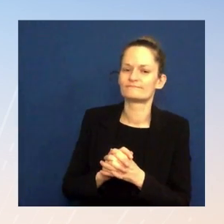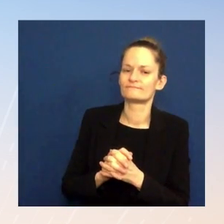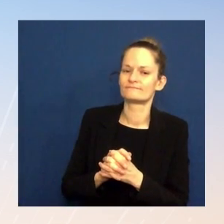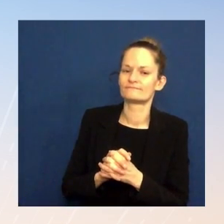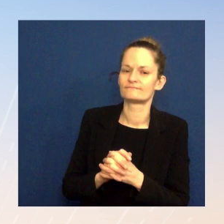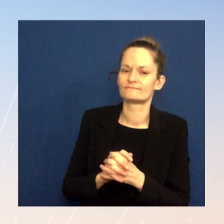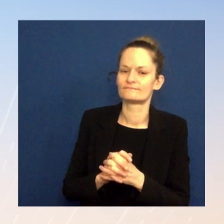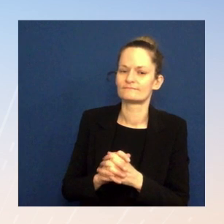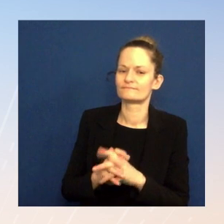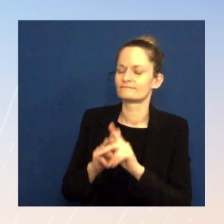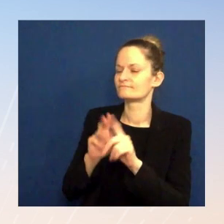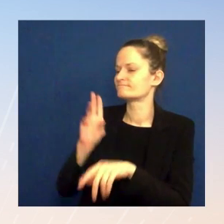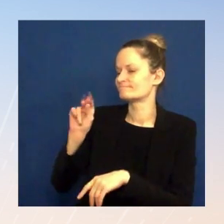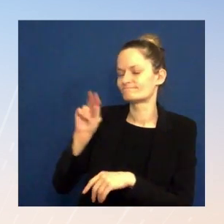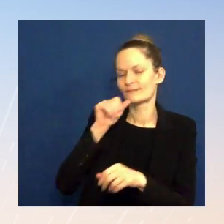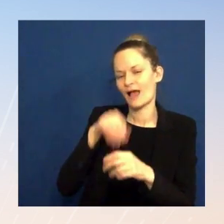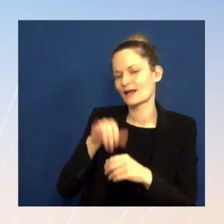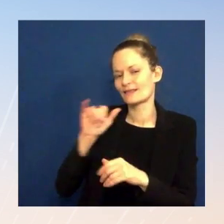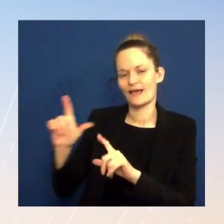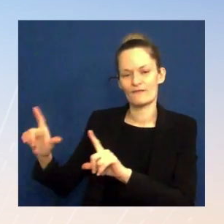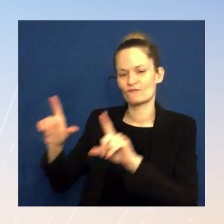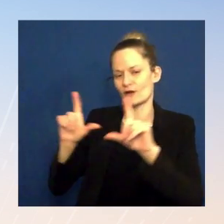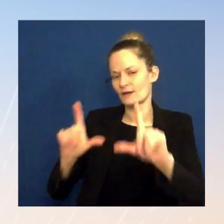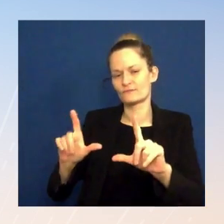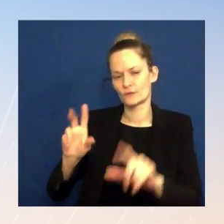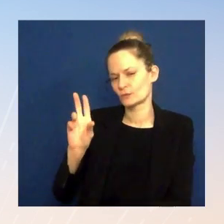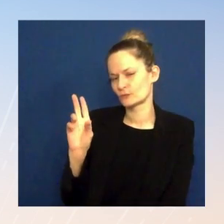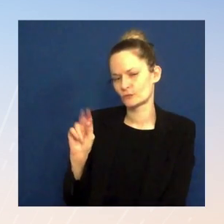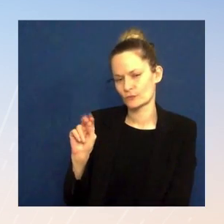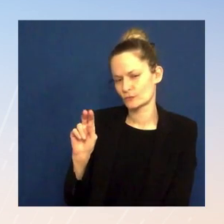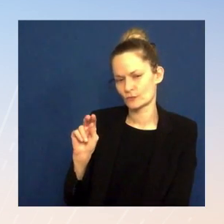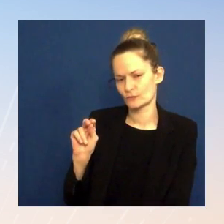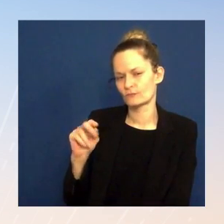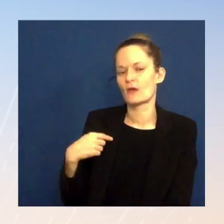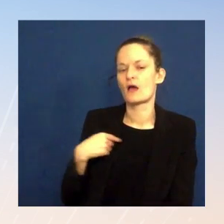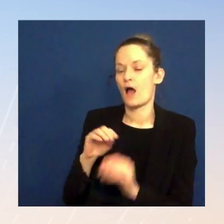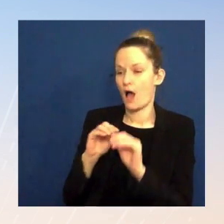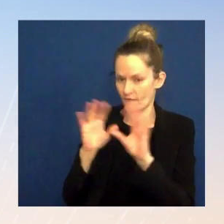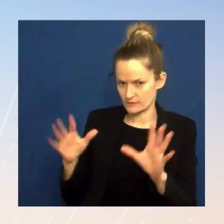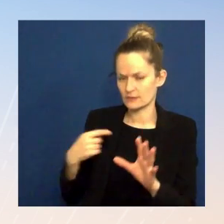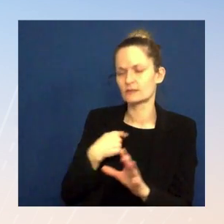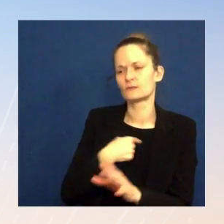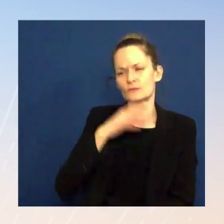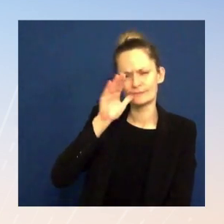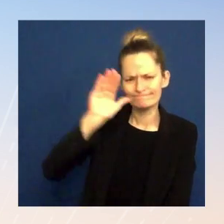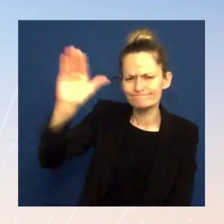Obviously, we continue to speak out about the detainment of activists, of journalists,